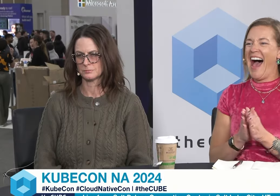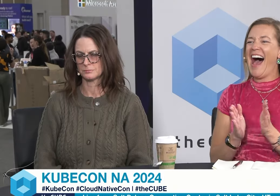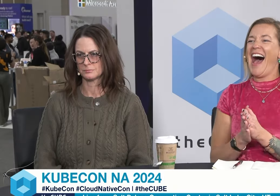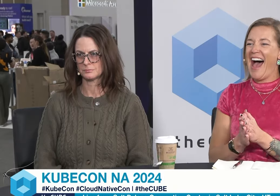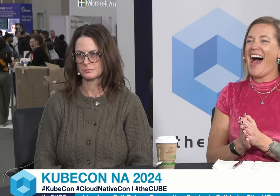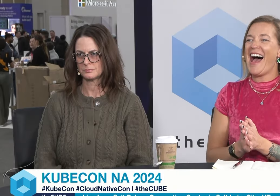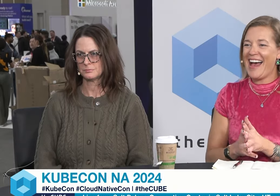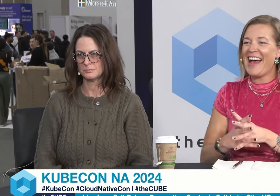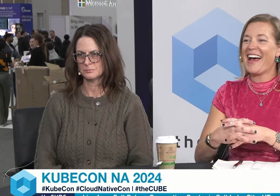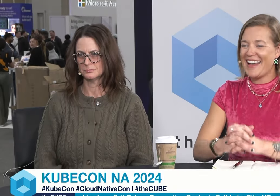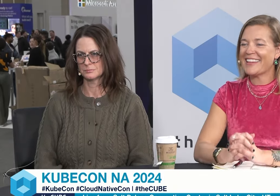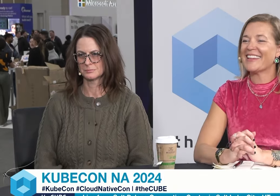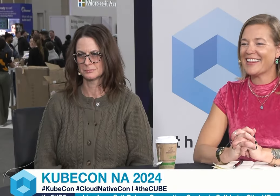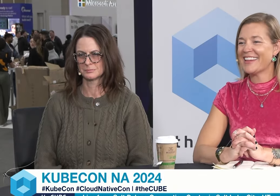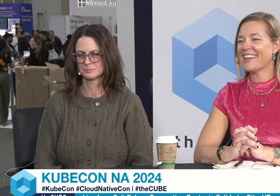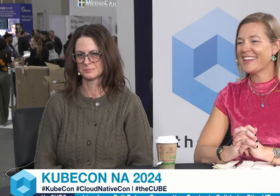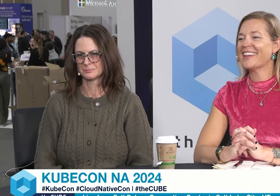I had so much FOMO about coming to KubeCon